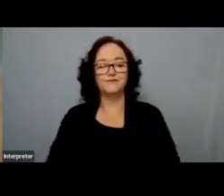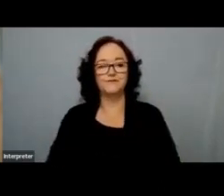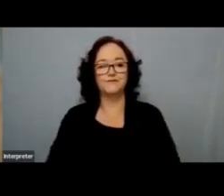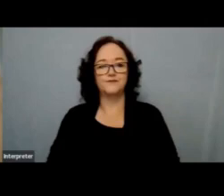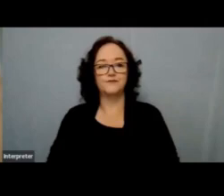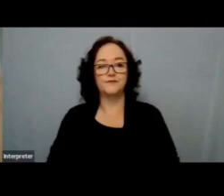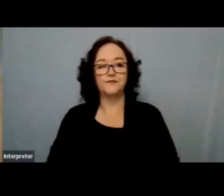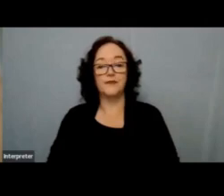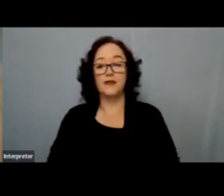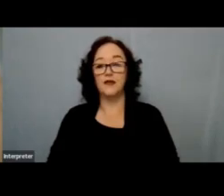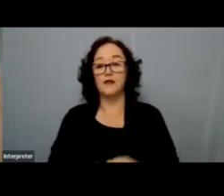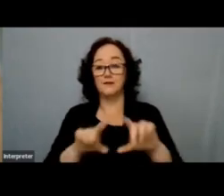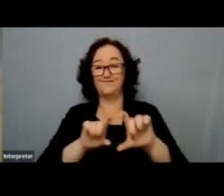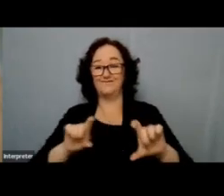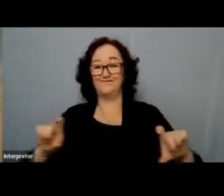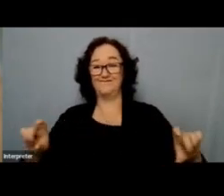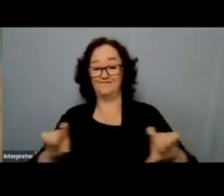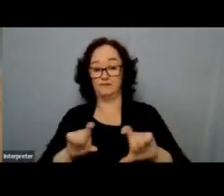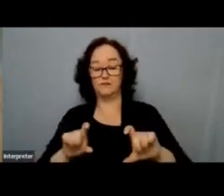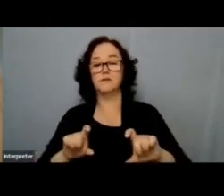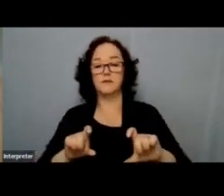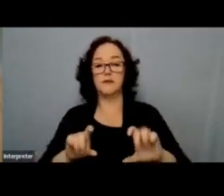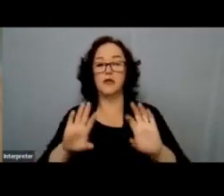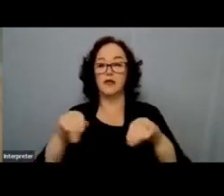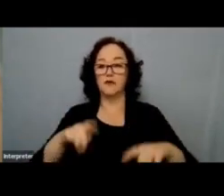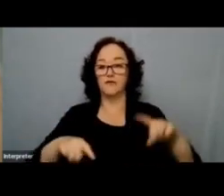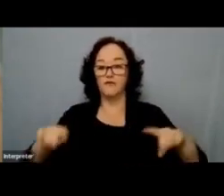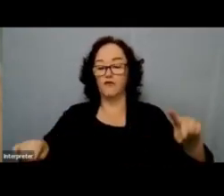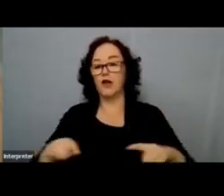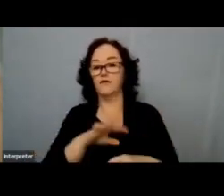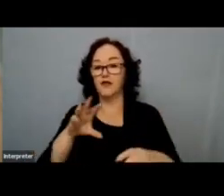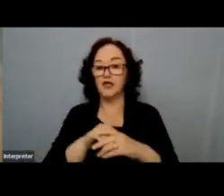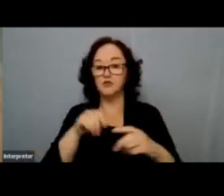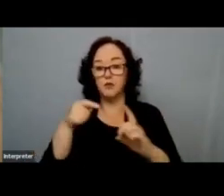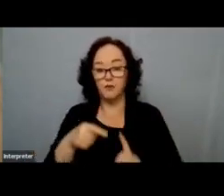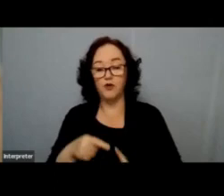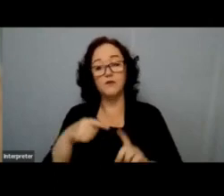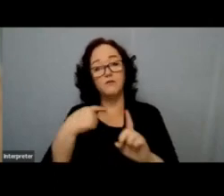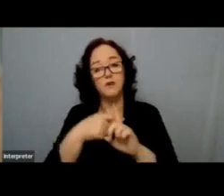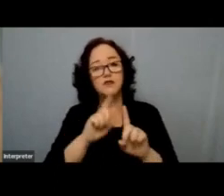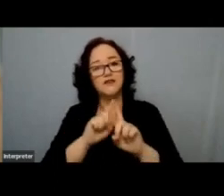model then provides us with a variety of engagement points and different partners for you to consider as you investigate